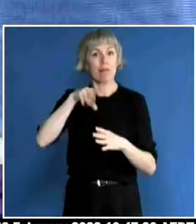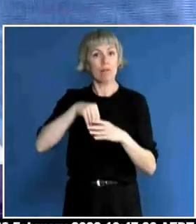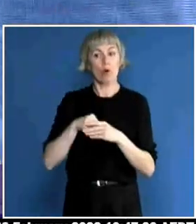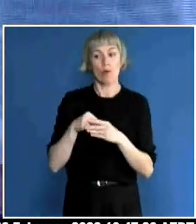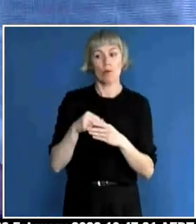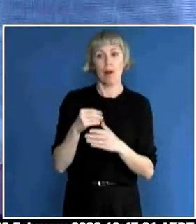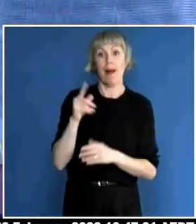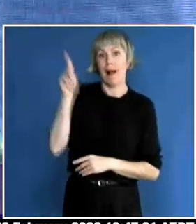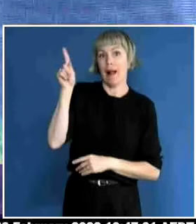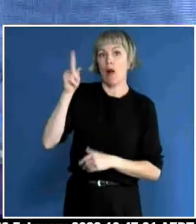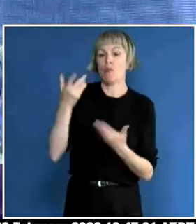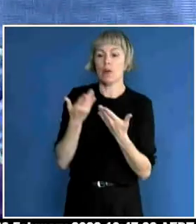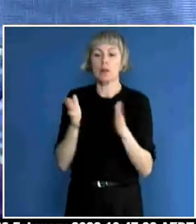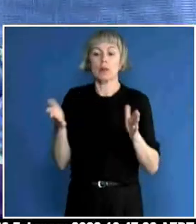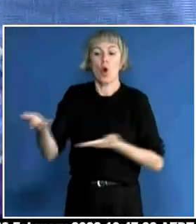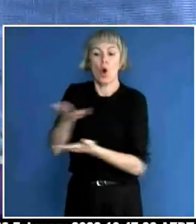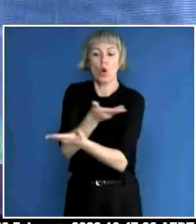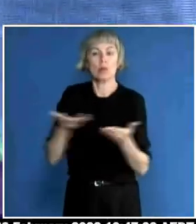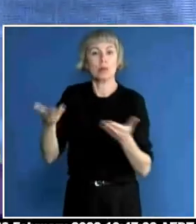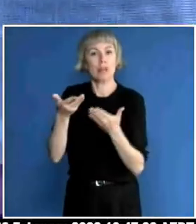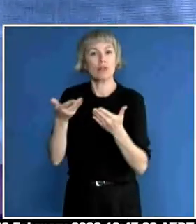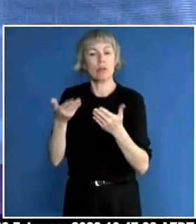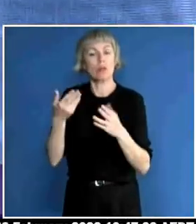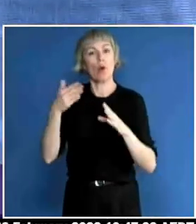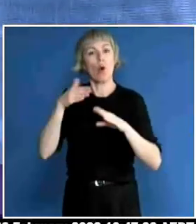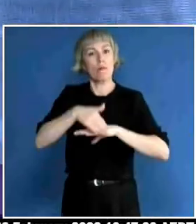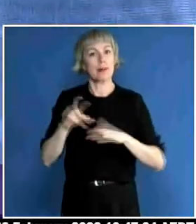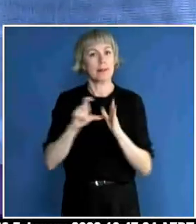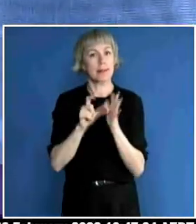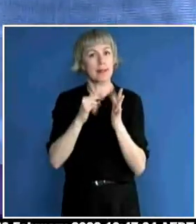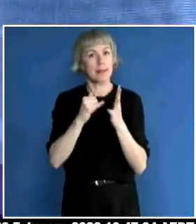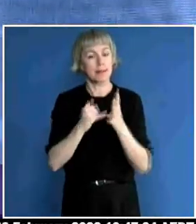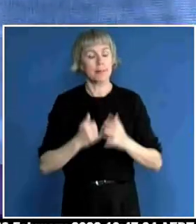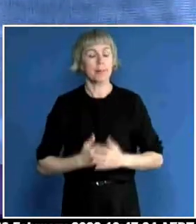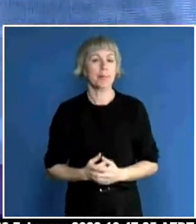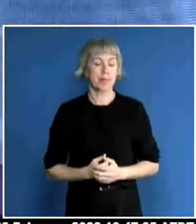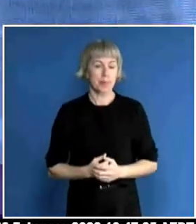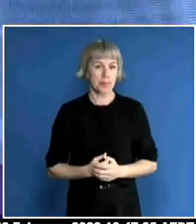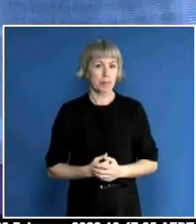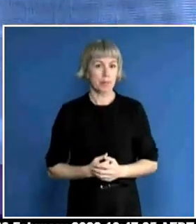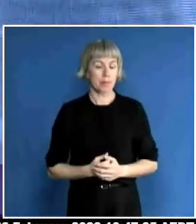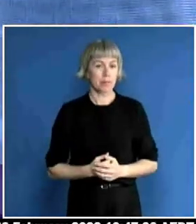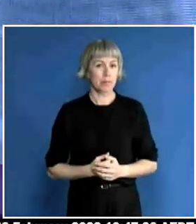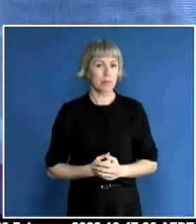Commissioners, these thematic and systemic issues can feel very far removed from the